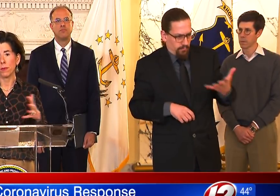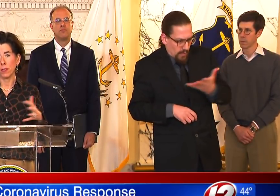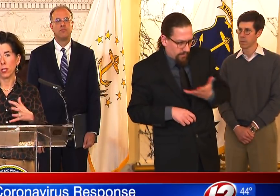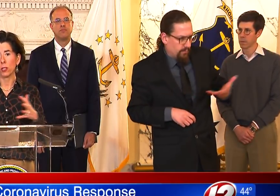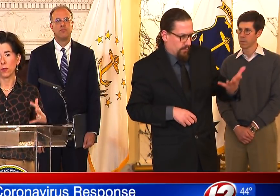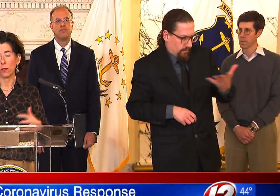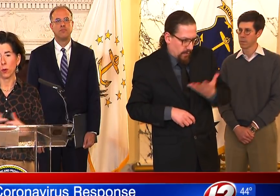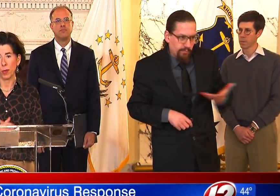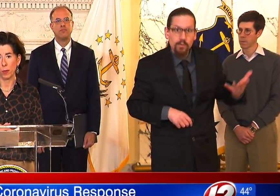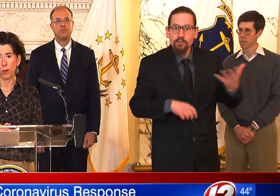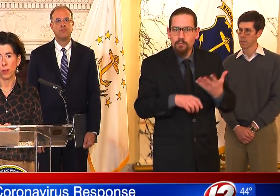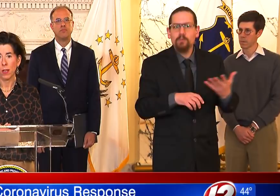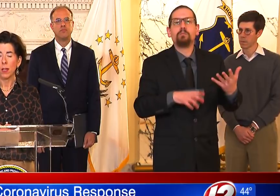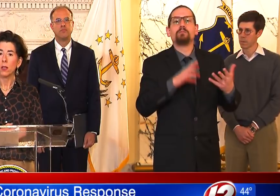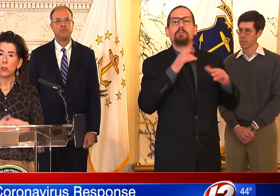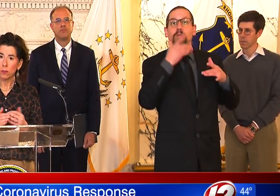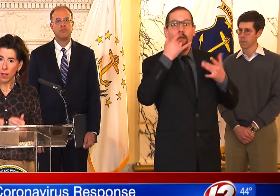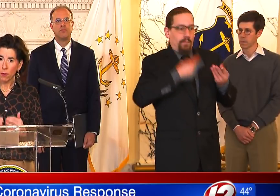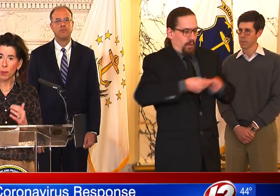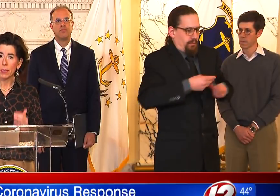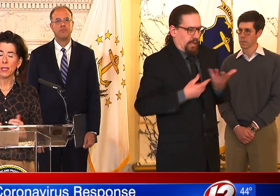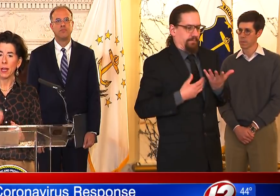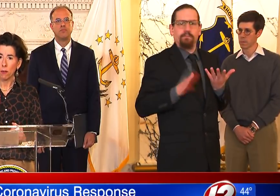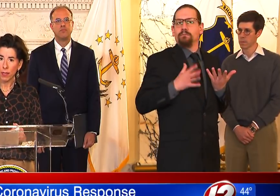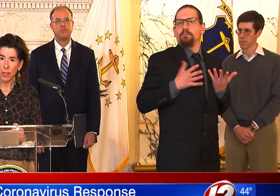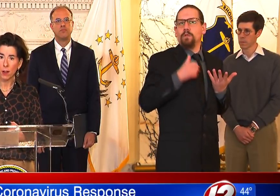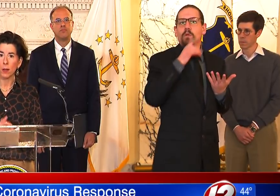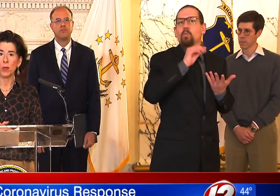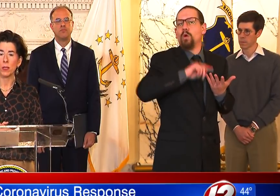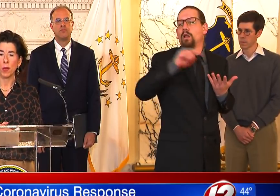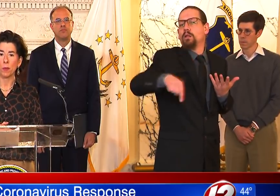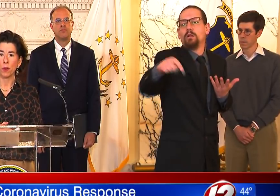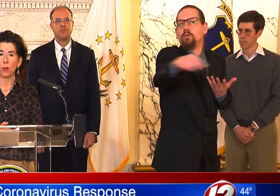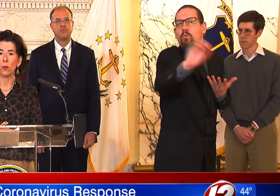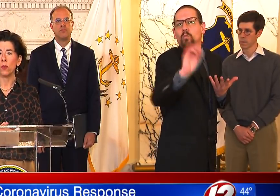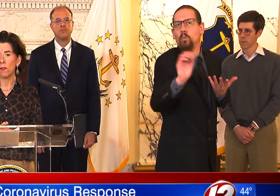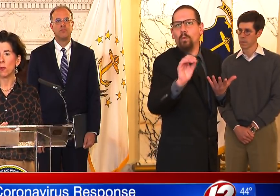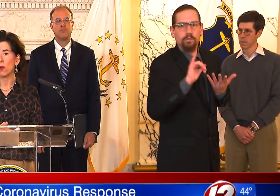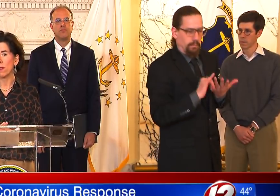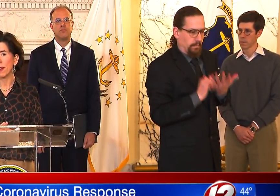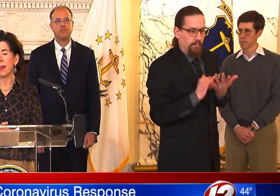IF WE ARE GOING TO GET A HANDLE ON THIS, WE HAVE TO PRODUCE THE